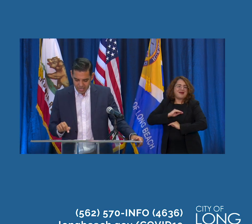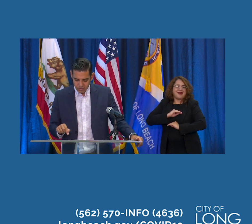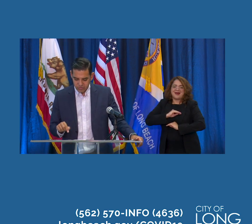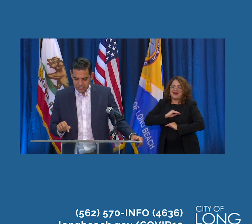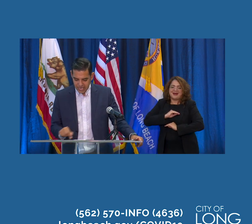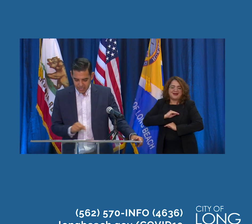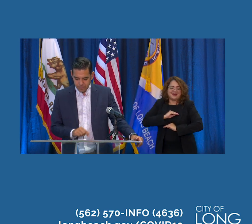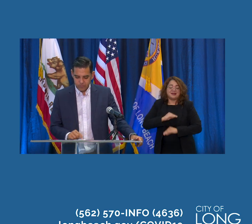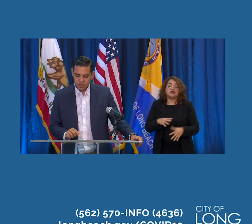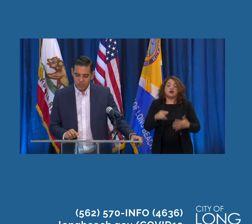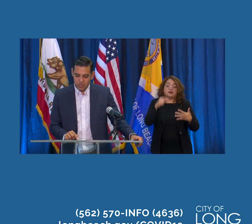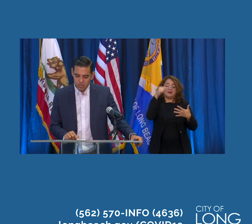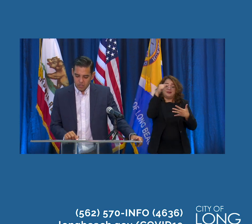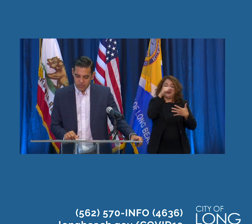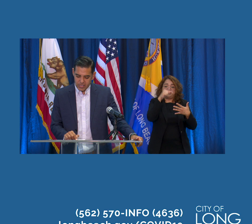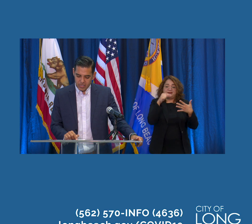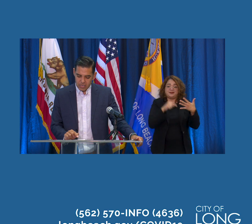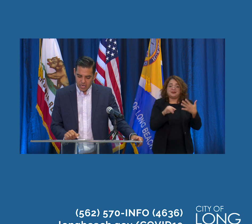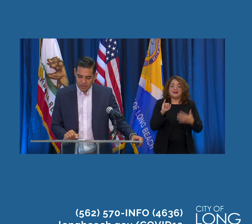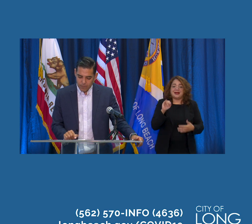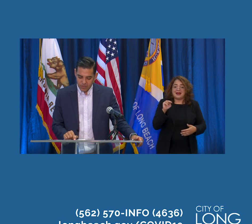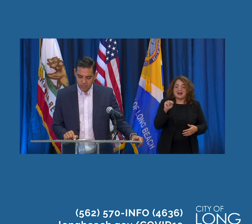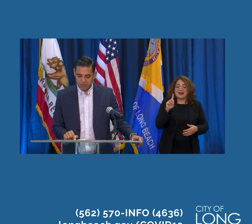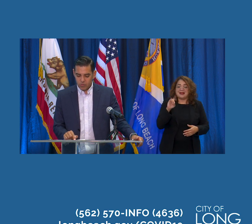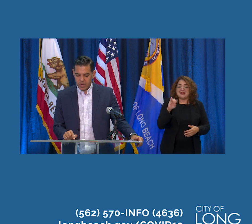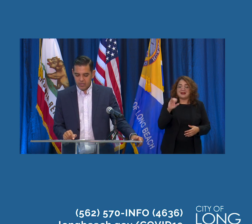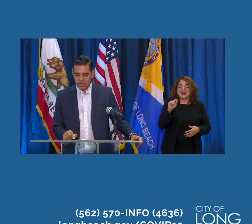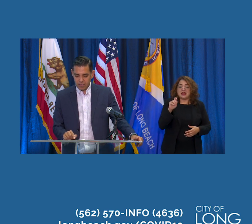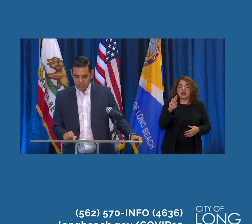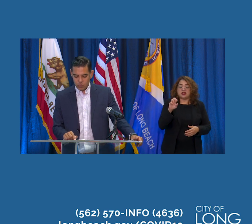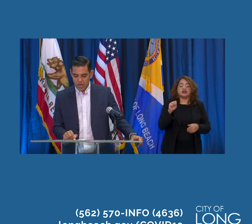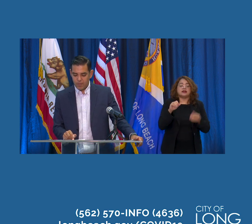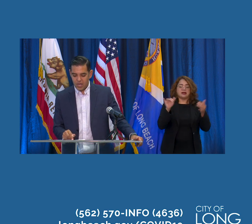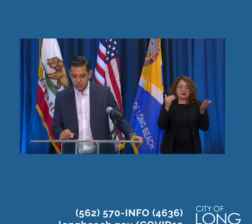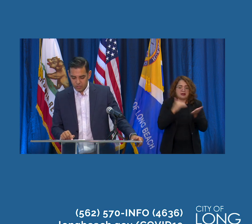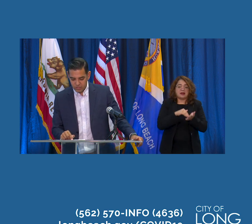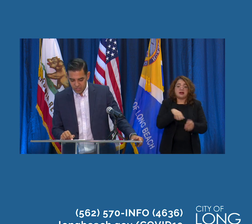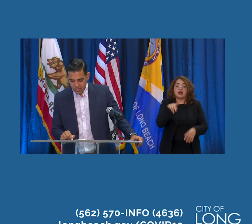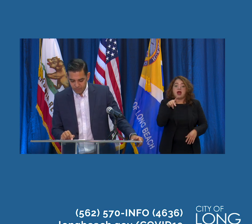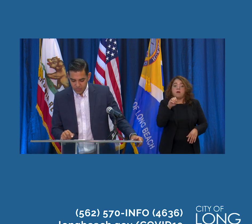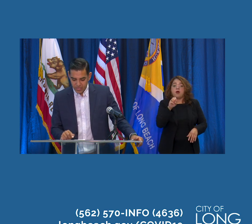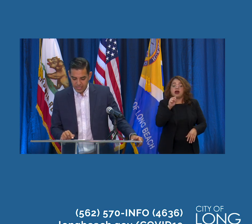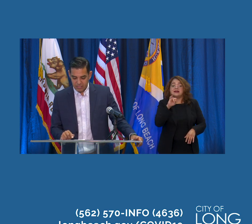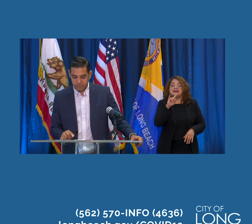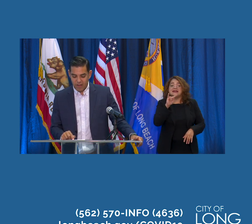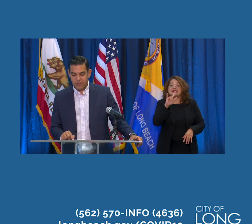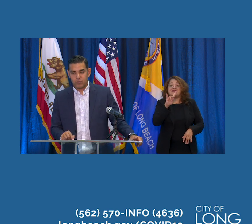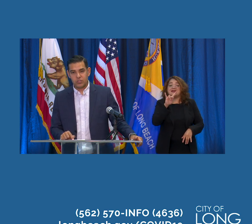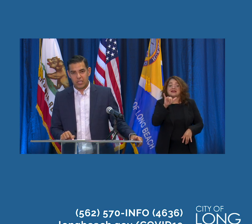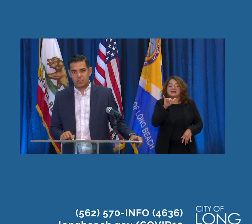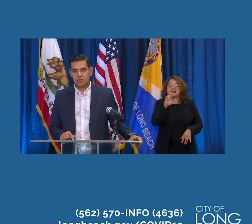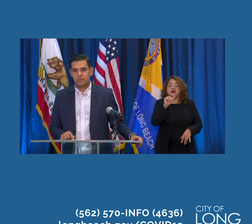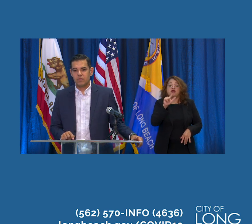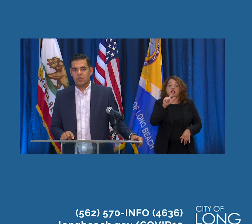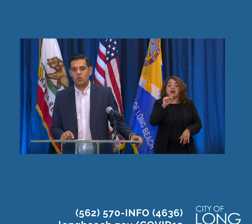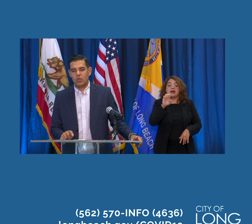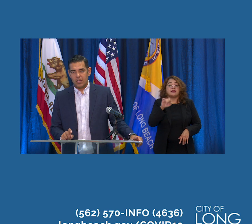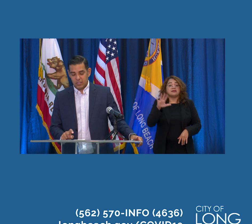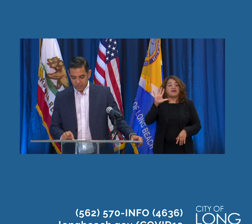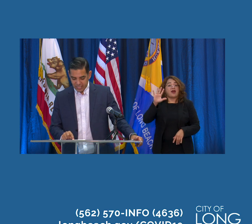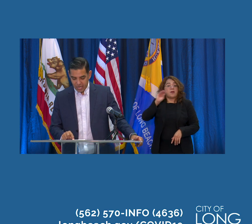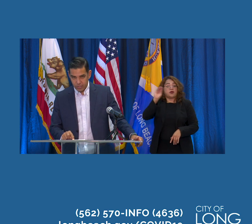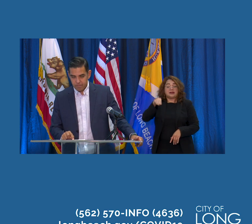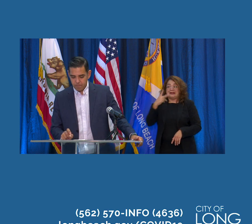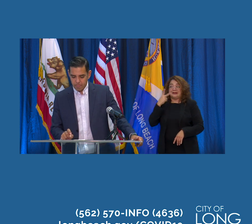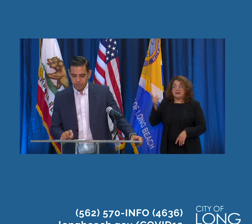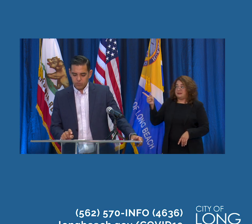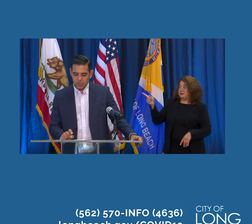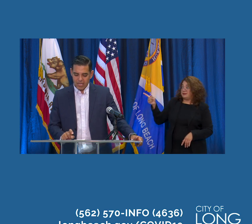As of today, the positivity rate in the red box as you can see, is 5 percent in the County